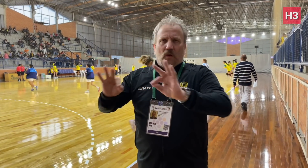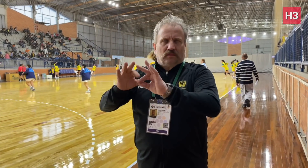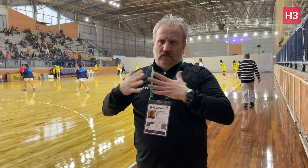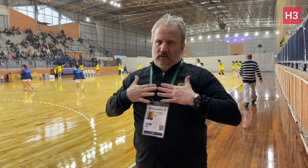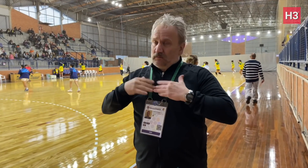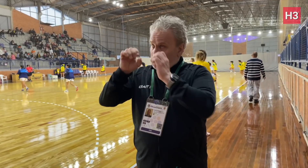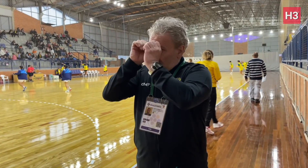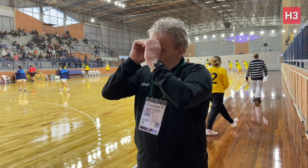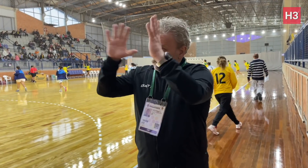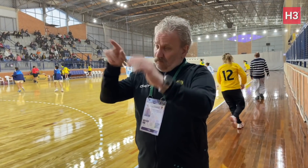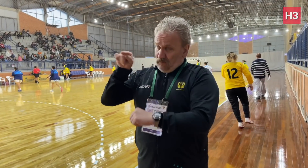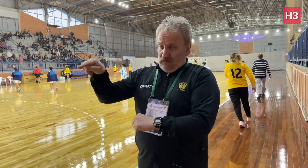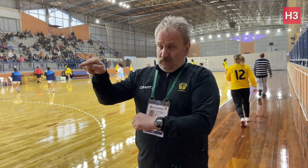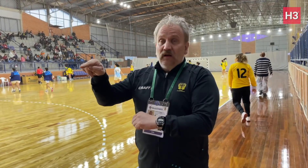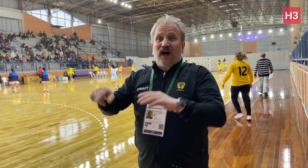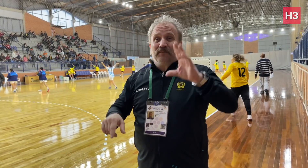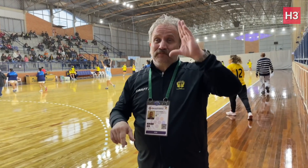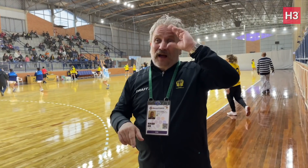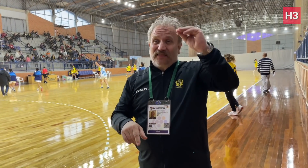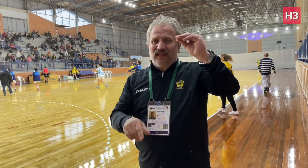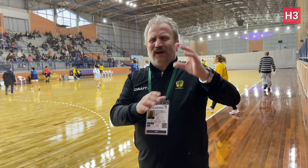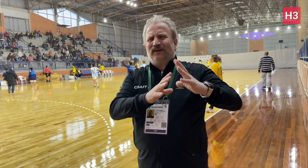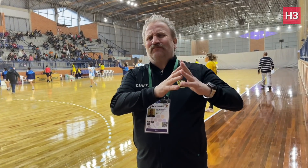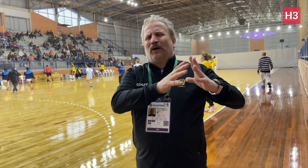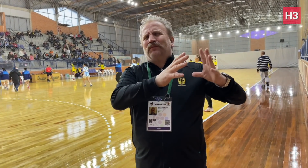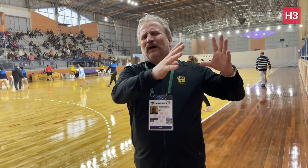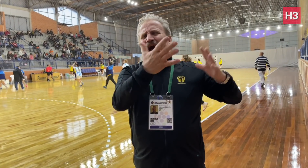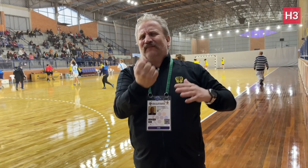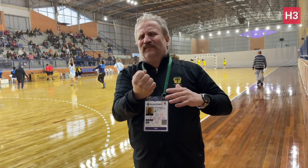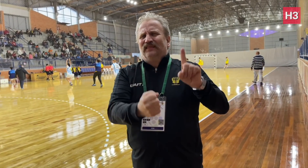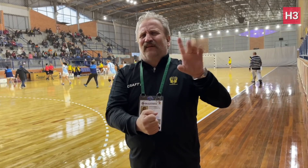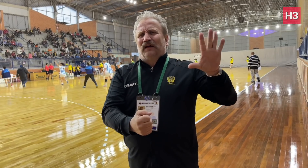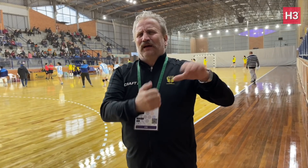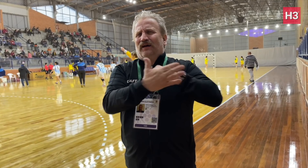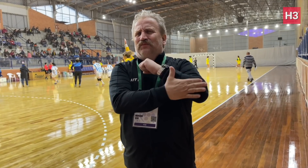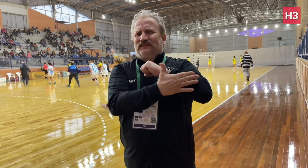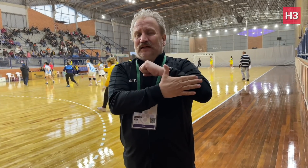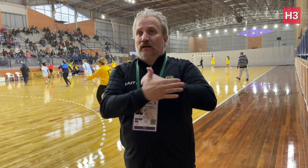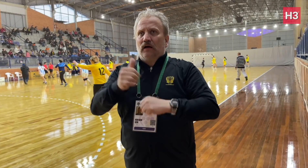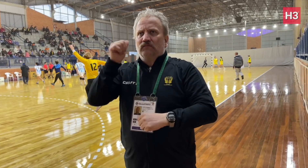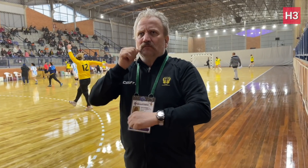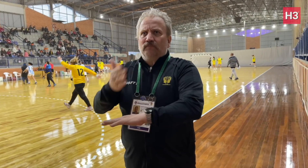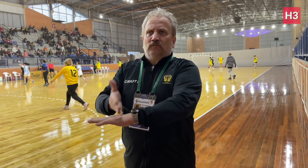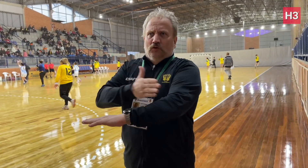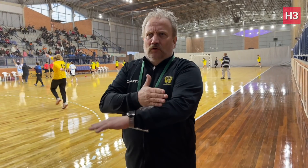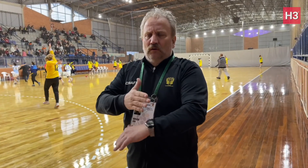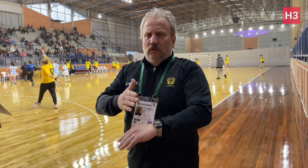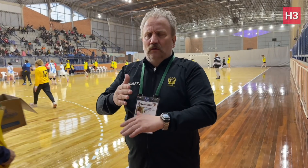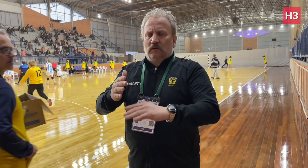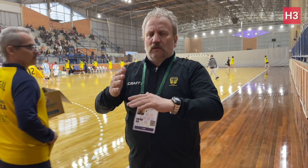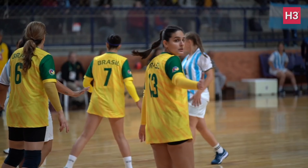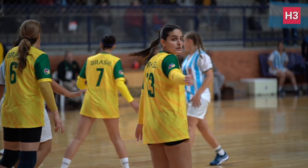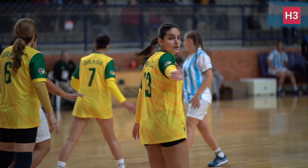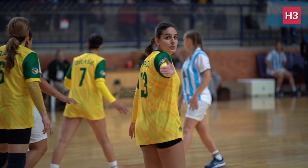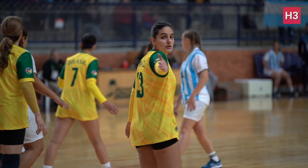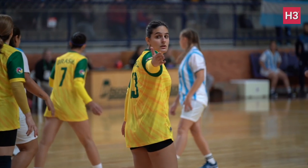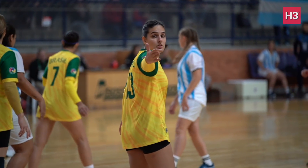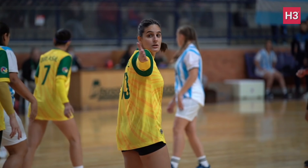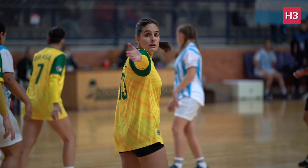The Men Handball programme is already sufficient with teams from 15 countries while the Women programme needs improvement.